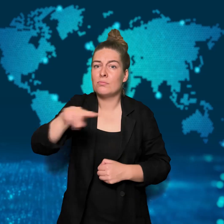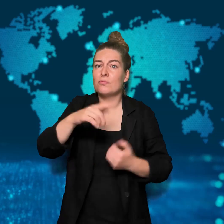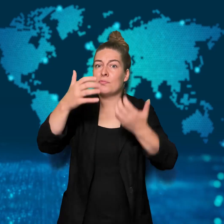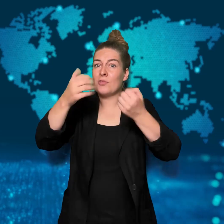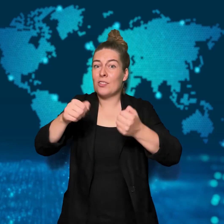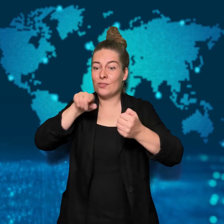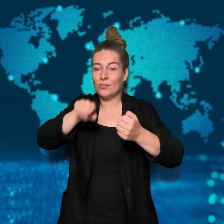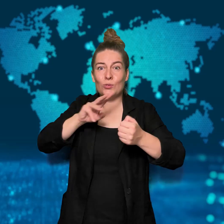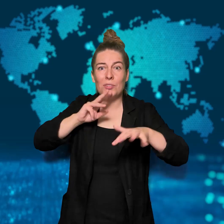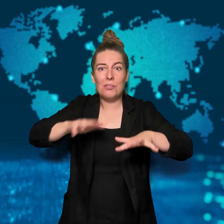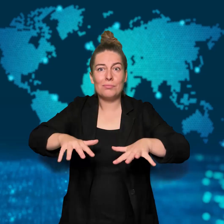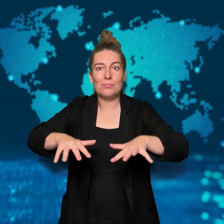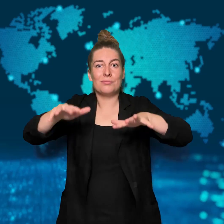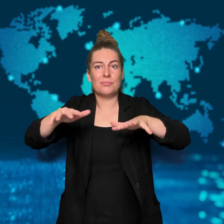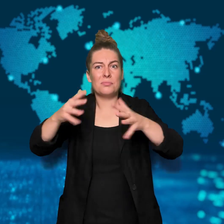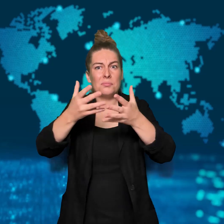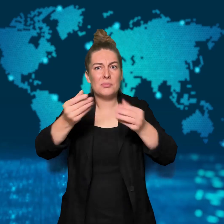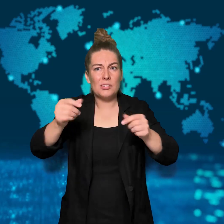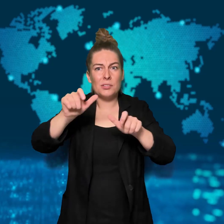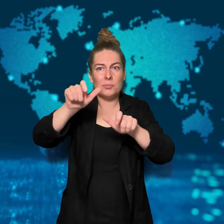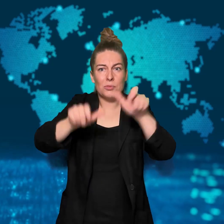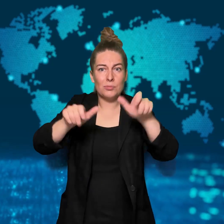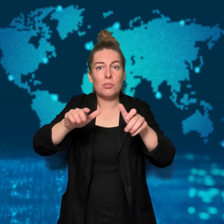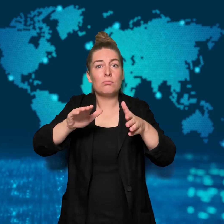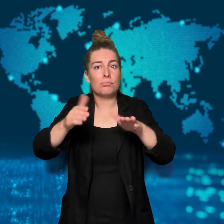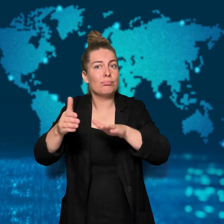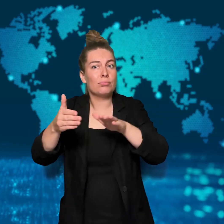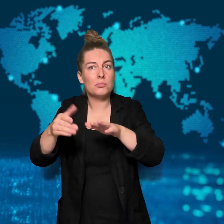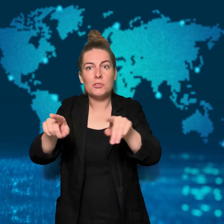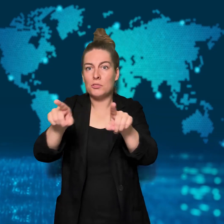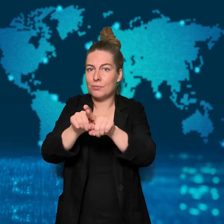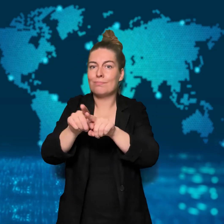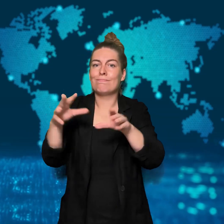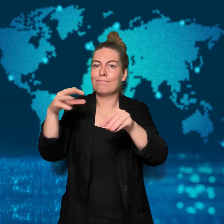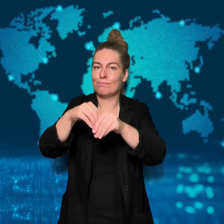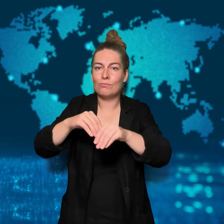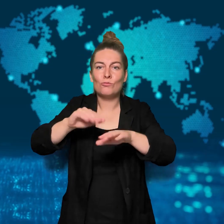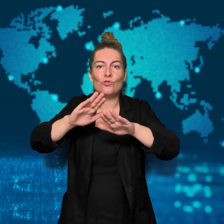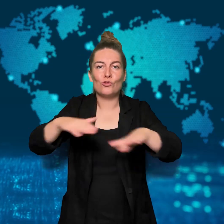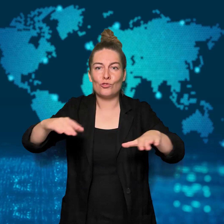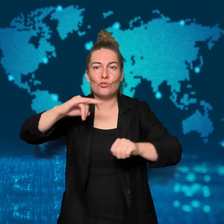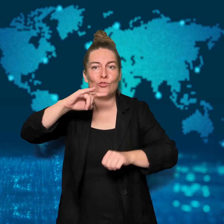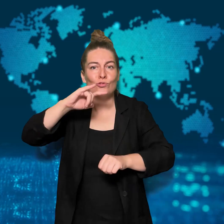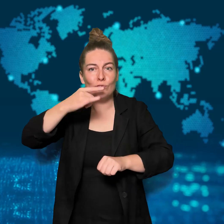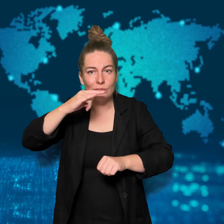or been displaced from their homes.